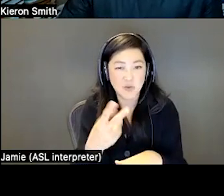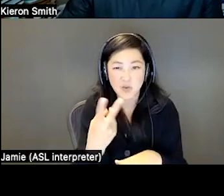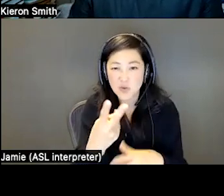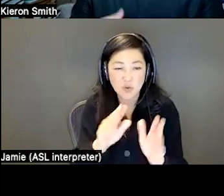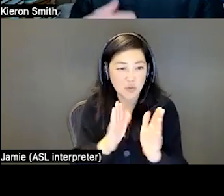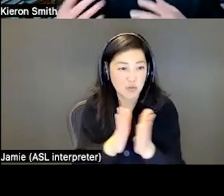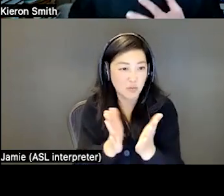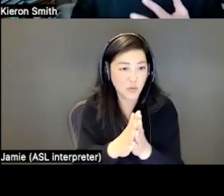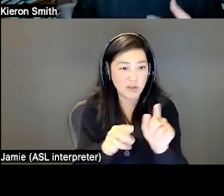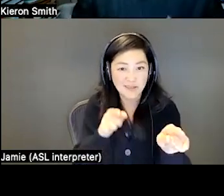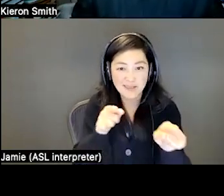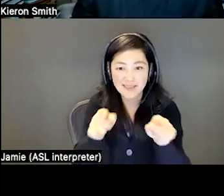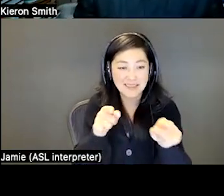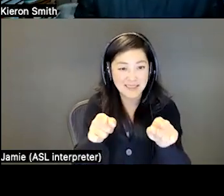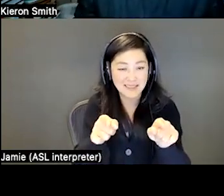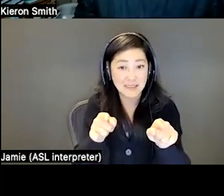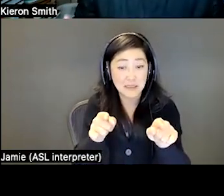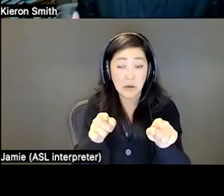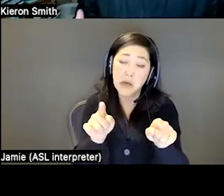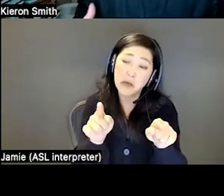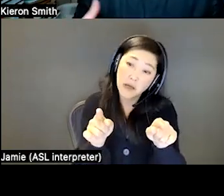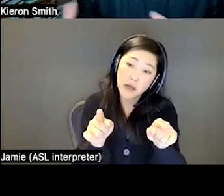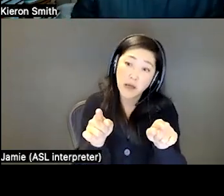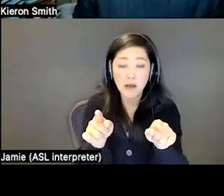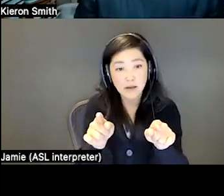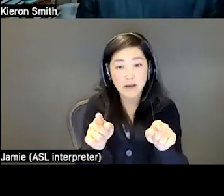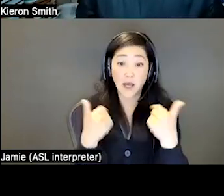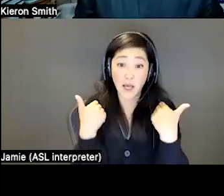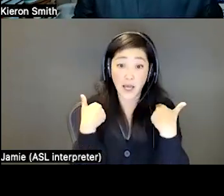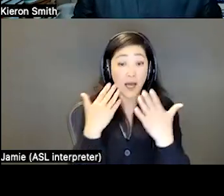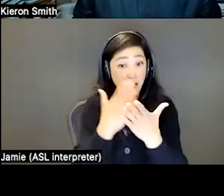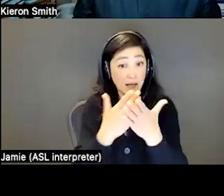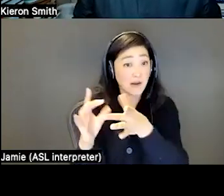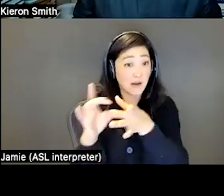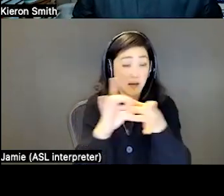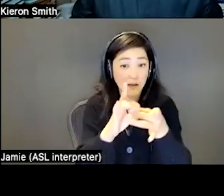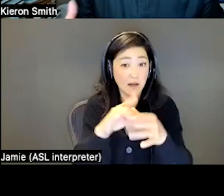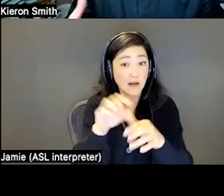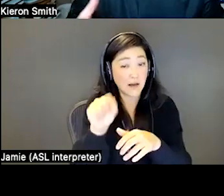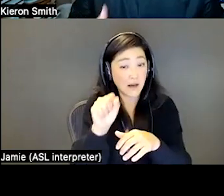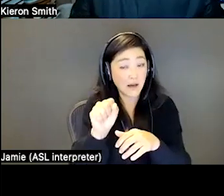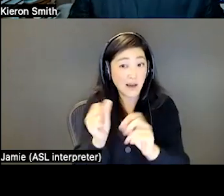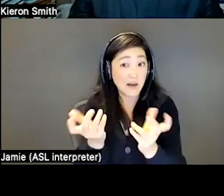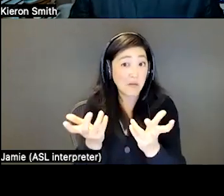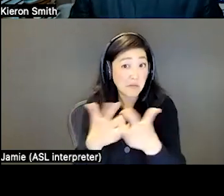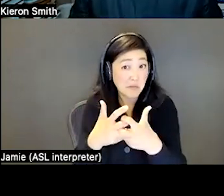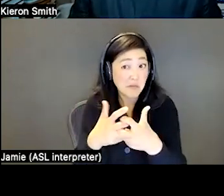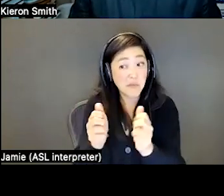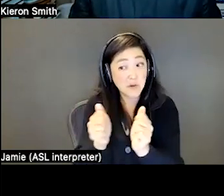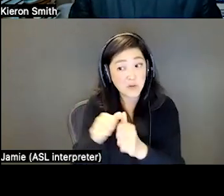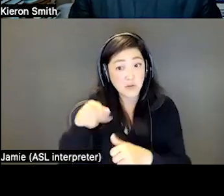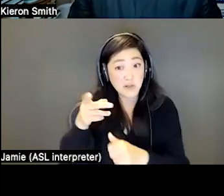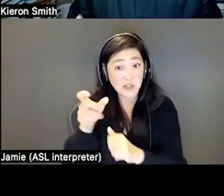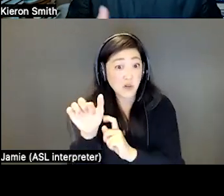Yeah, I can see the connection and perfect for a qualifier, not history titles. And